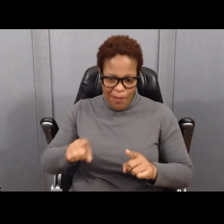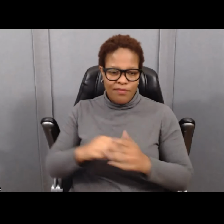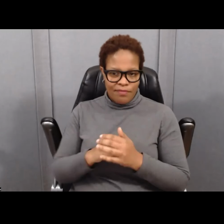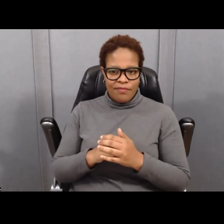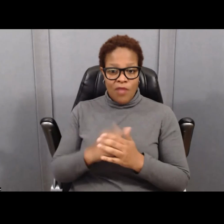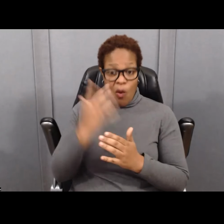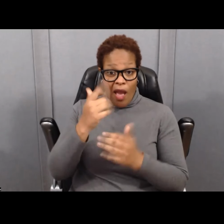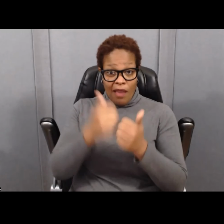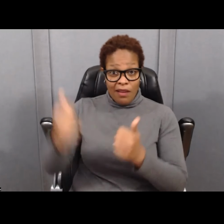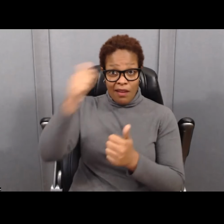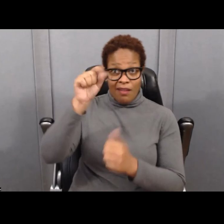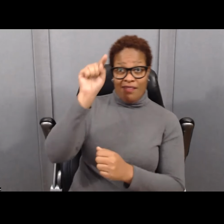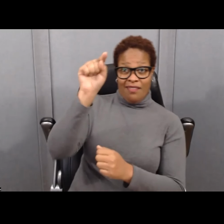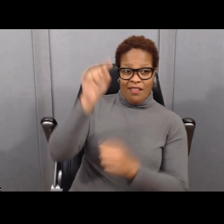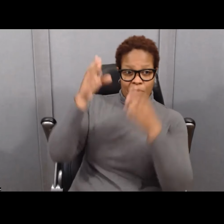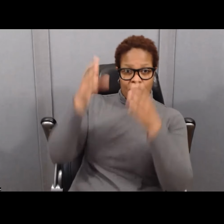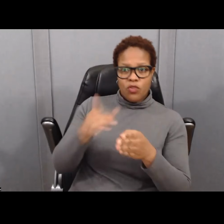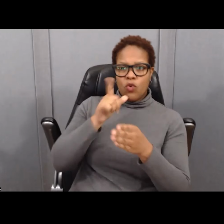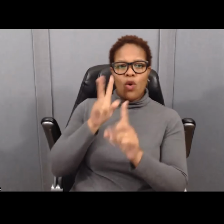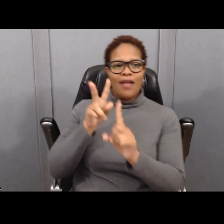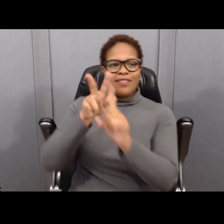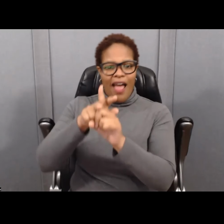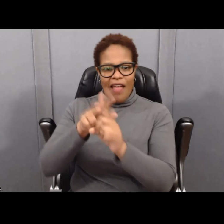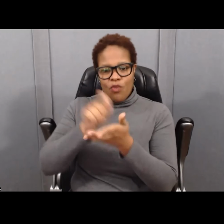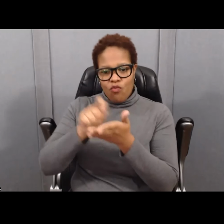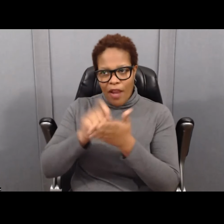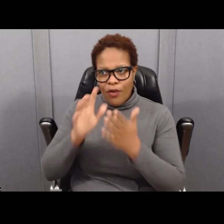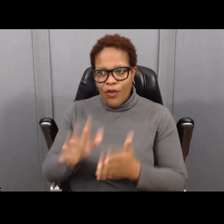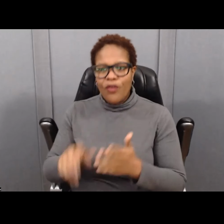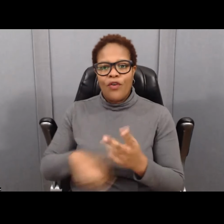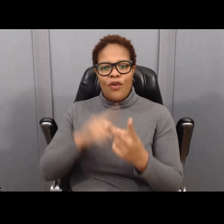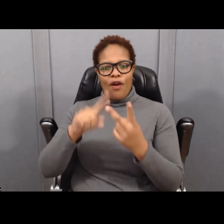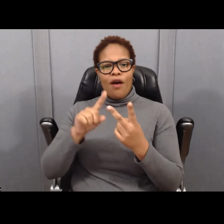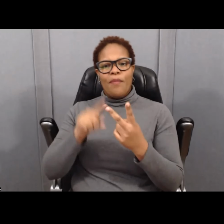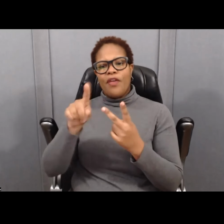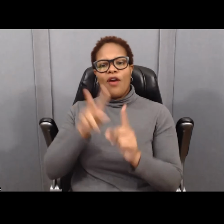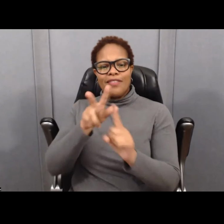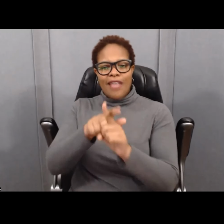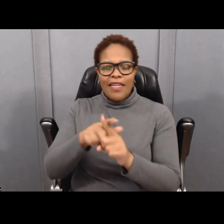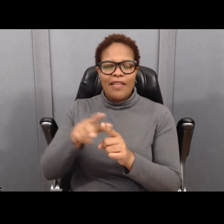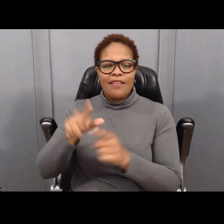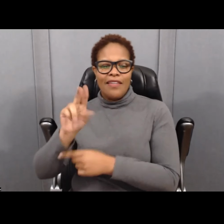who is assigning the writer, they're the one who is assigning the narrator, all of these things that you'll see